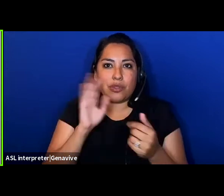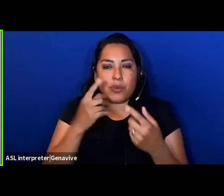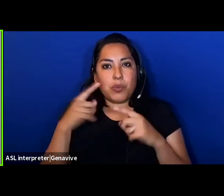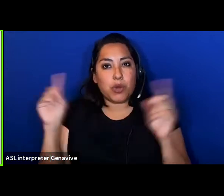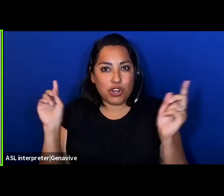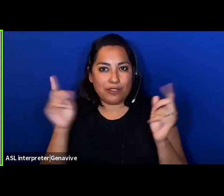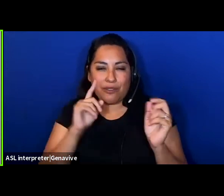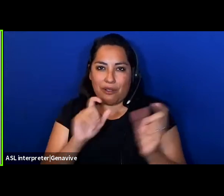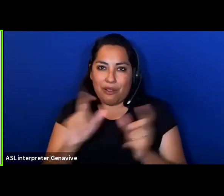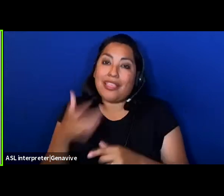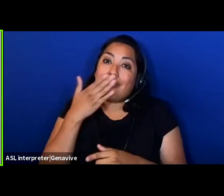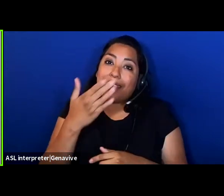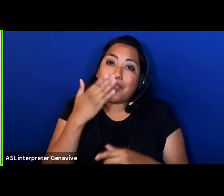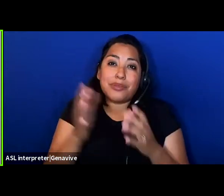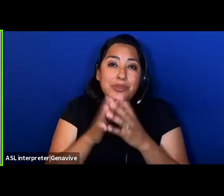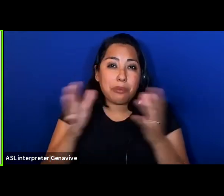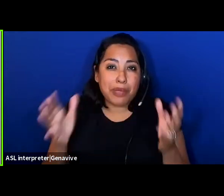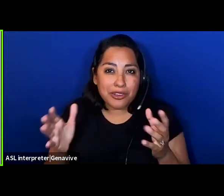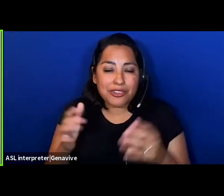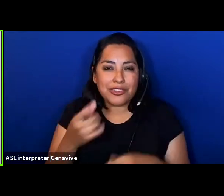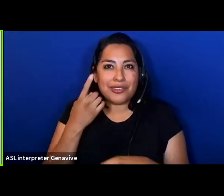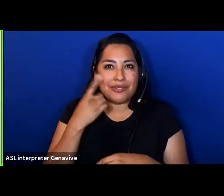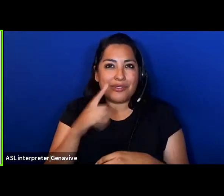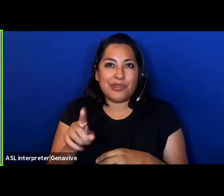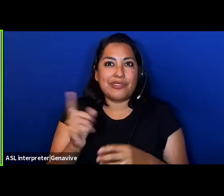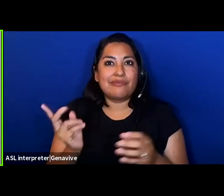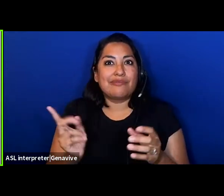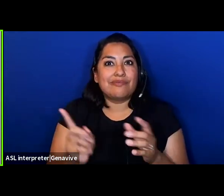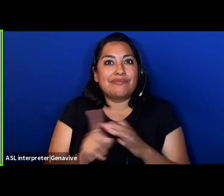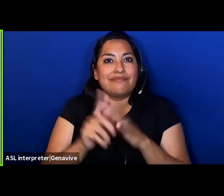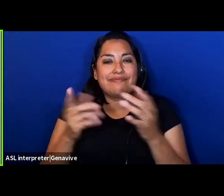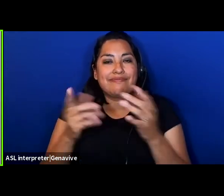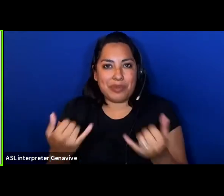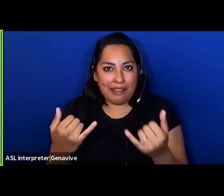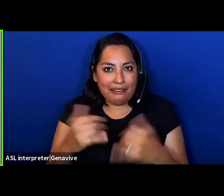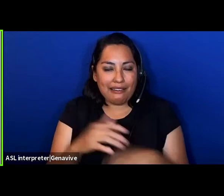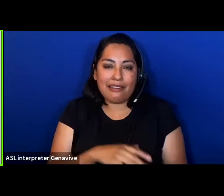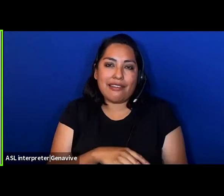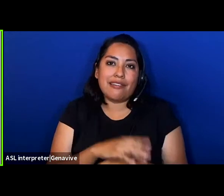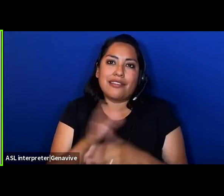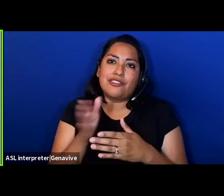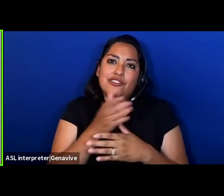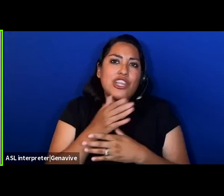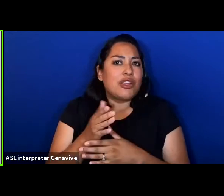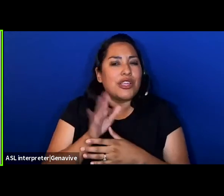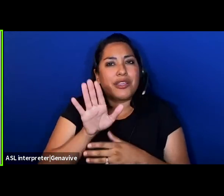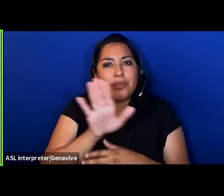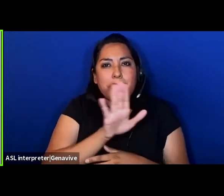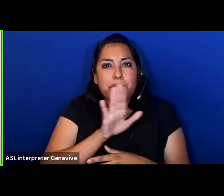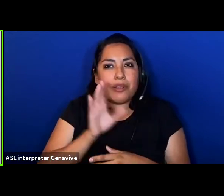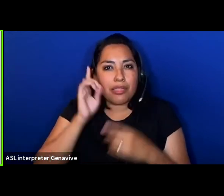Thank you all for being here and sharing so many of your thoughts here. I really,